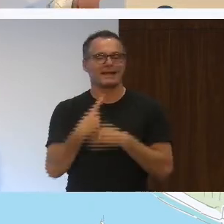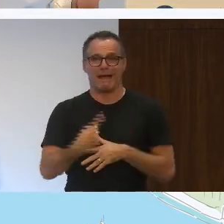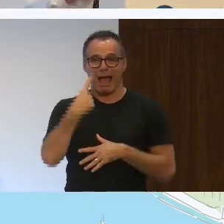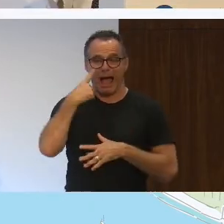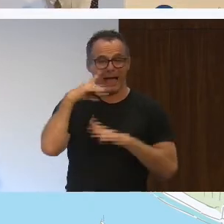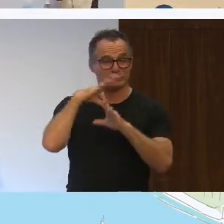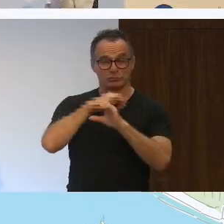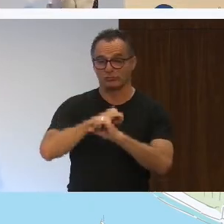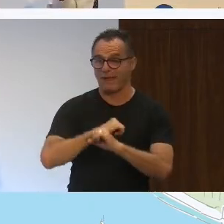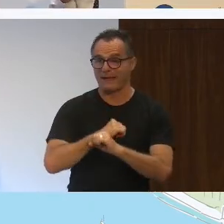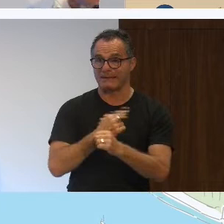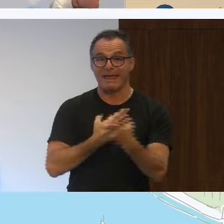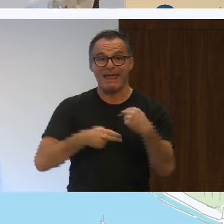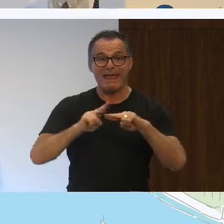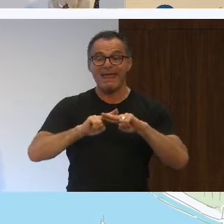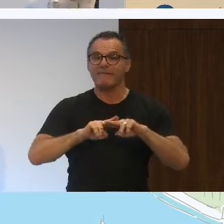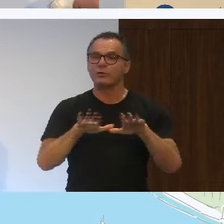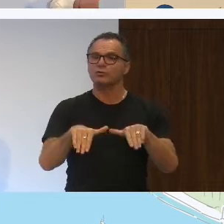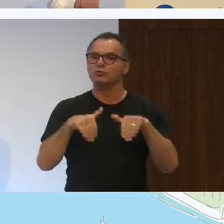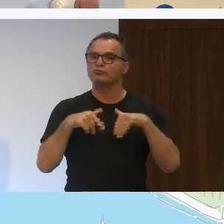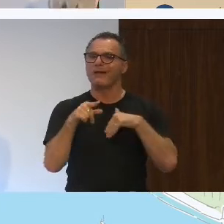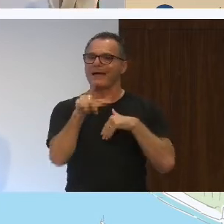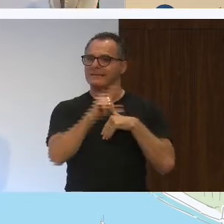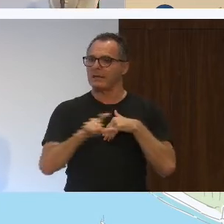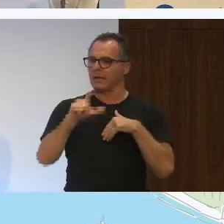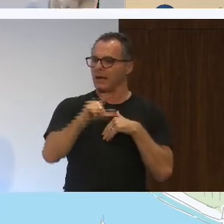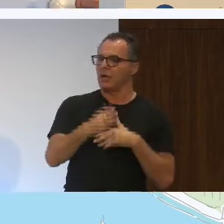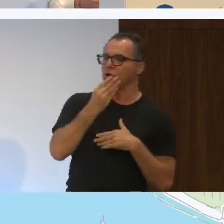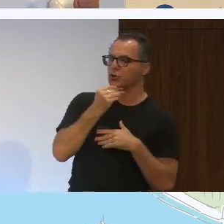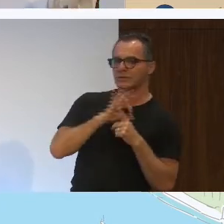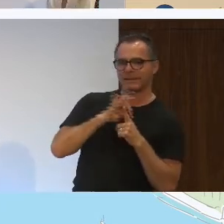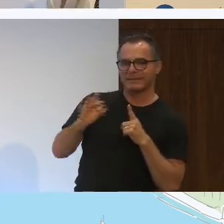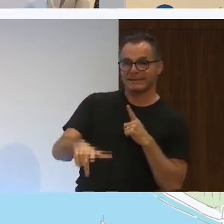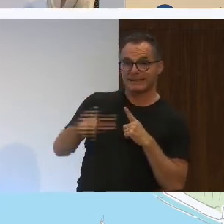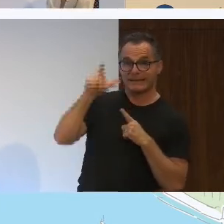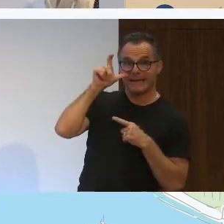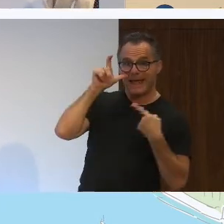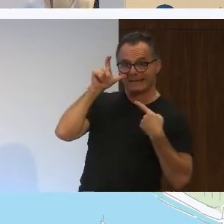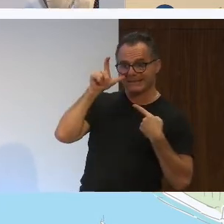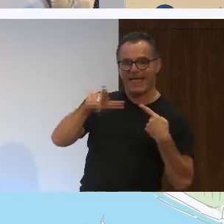And if you neutralize that color with a particular lens and that's what's called precision tinted lenses,